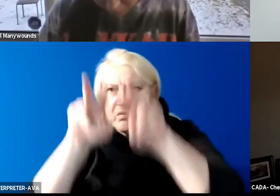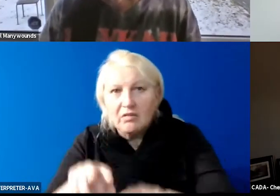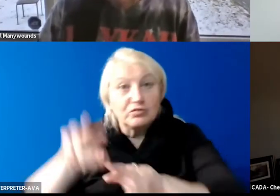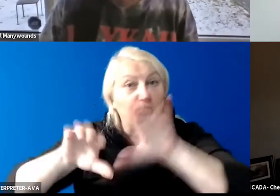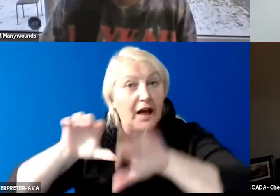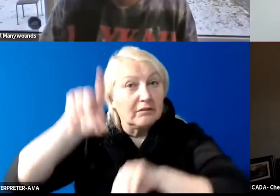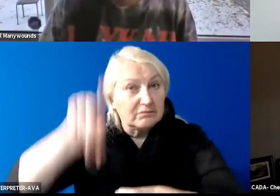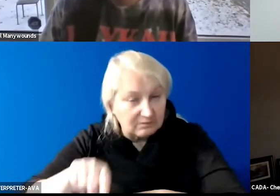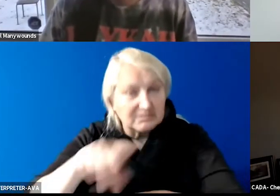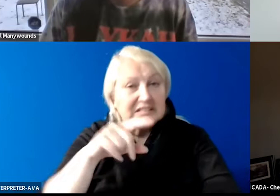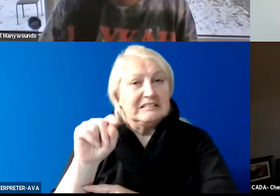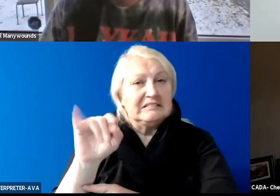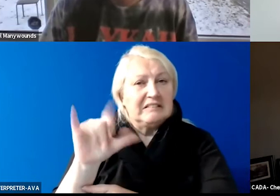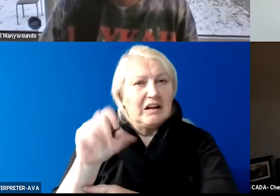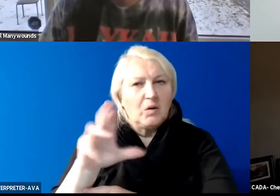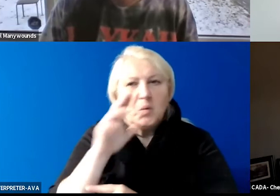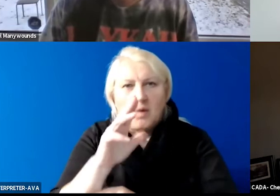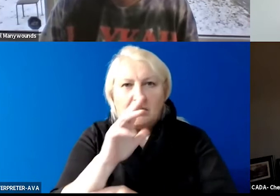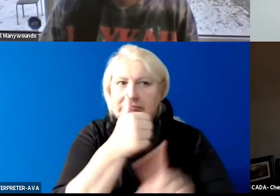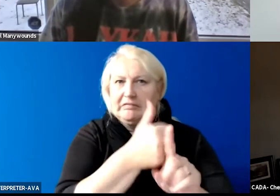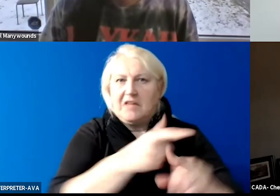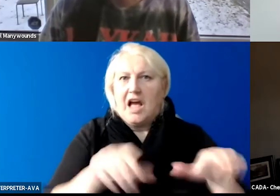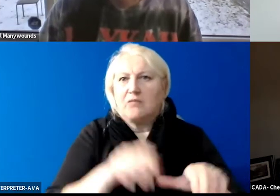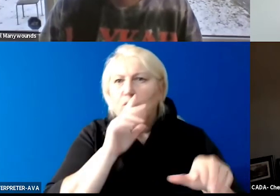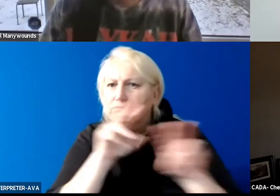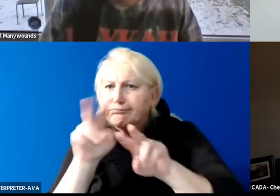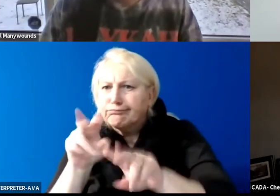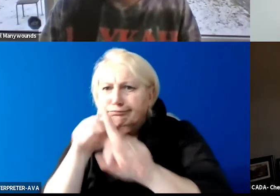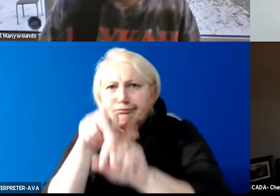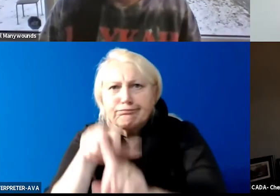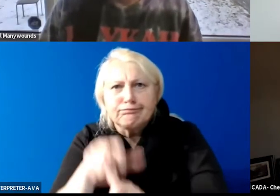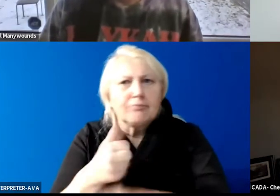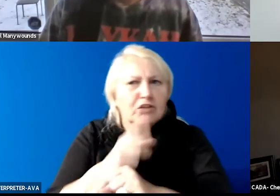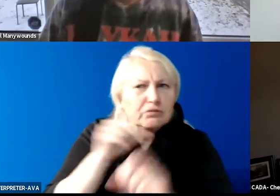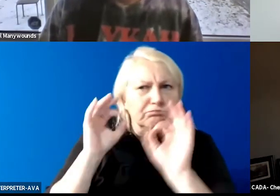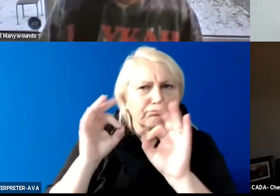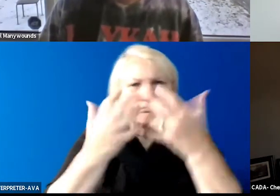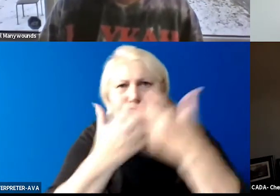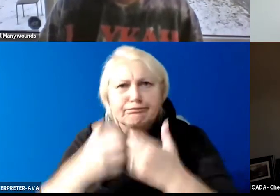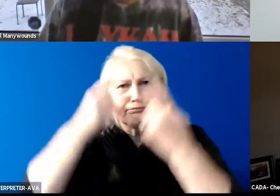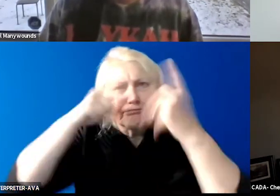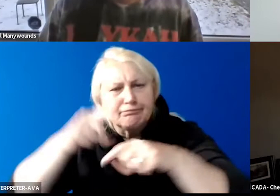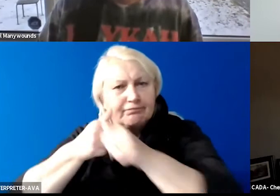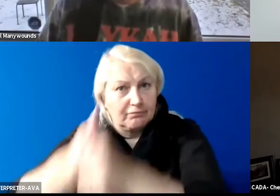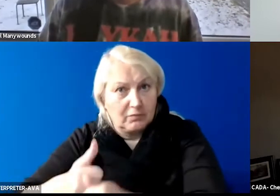Taylor, if you could turn on your camera, introduce yourself so that people can find you and share a little bit more about this role today.